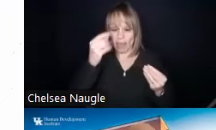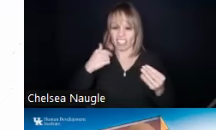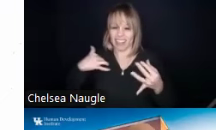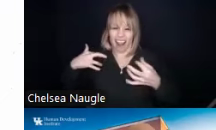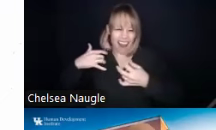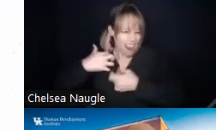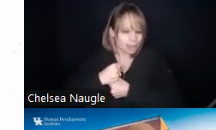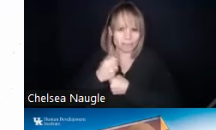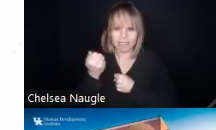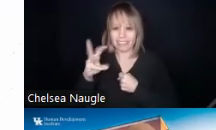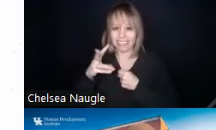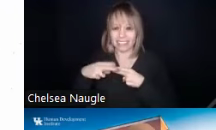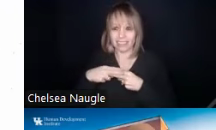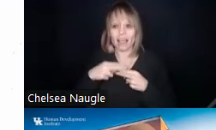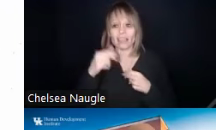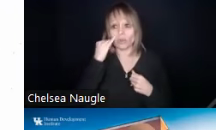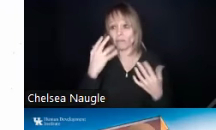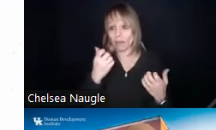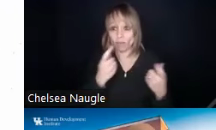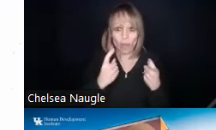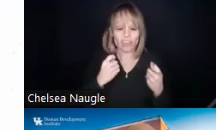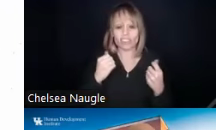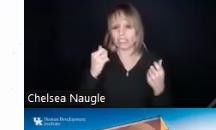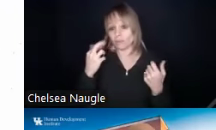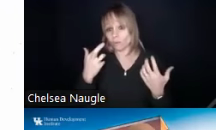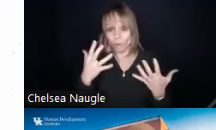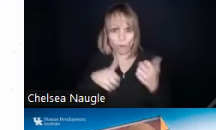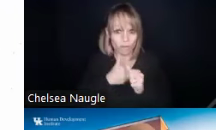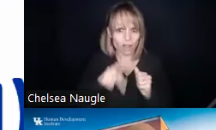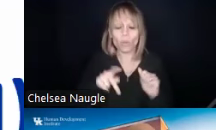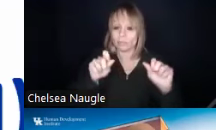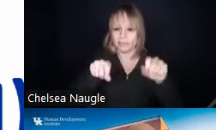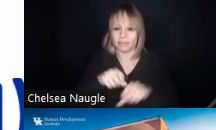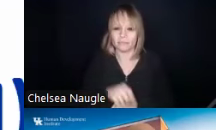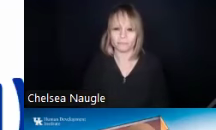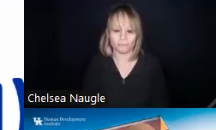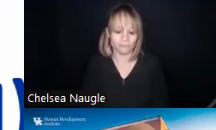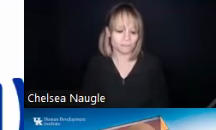questions, follow up or whatever the case may be. And see, okay, there we go. So, one